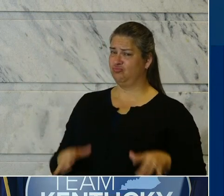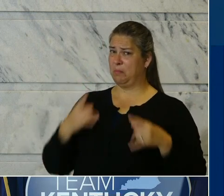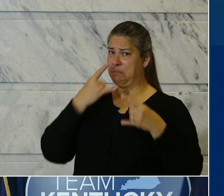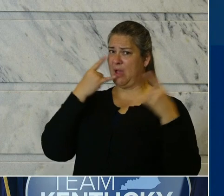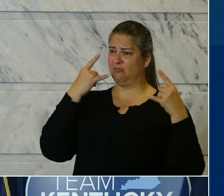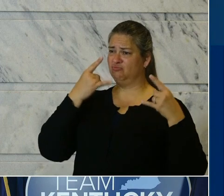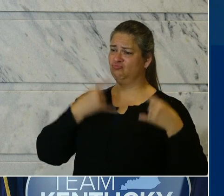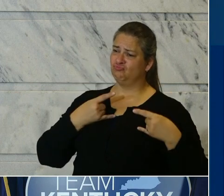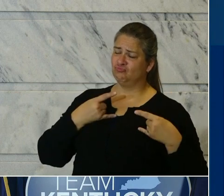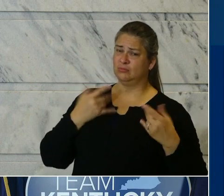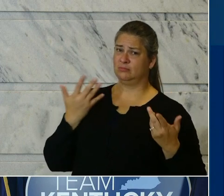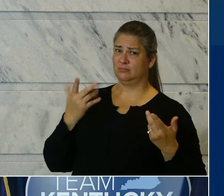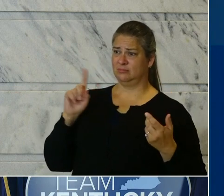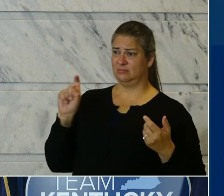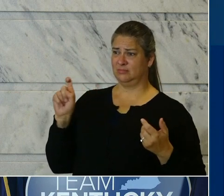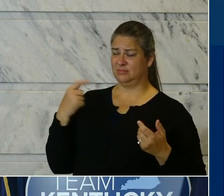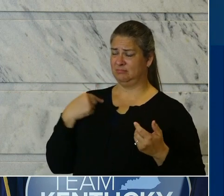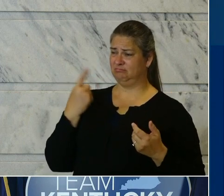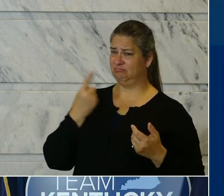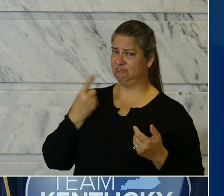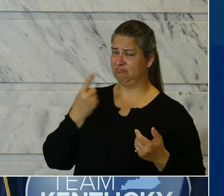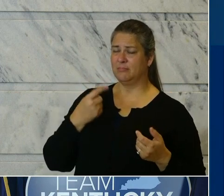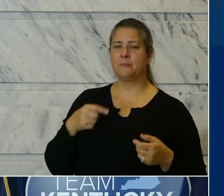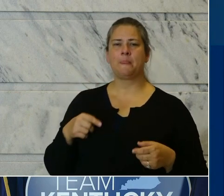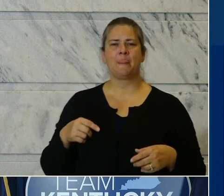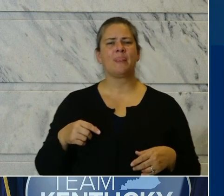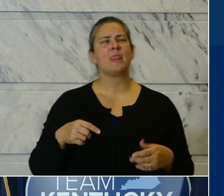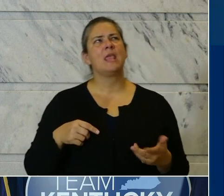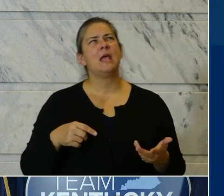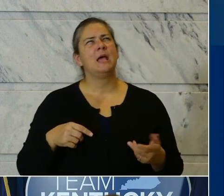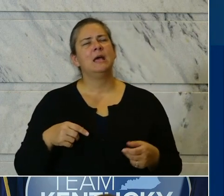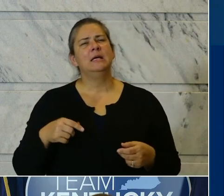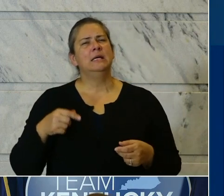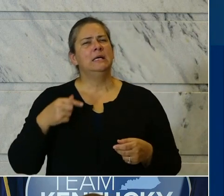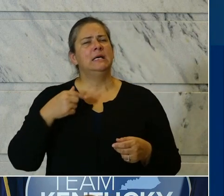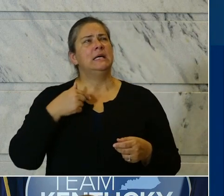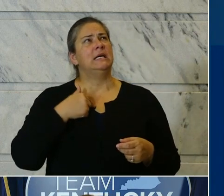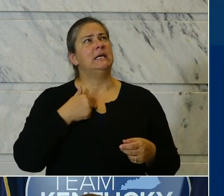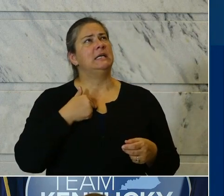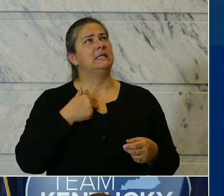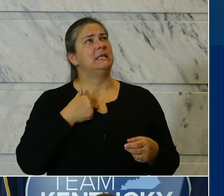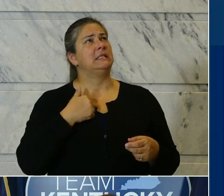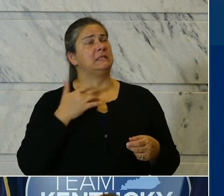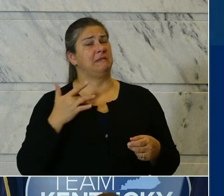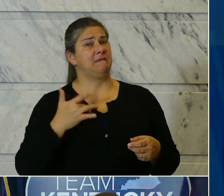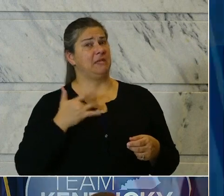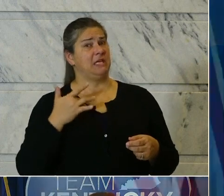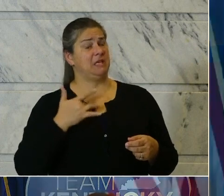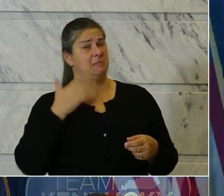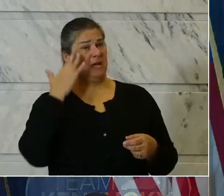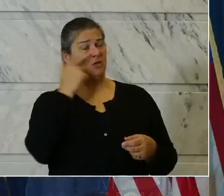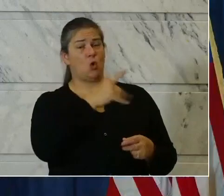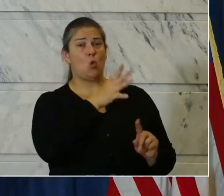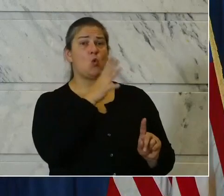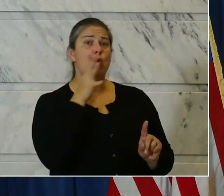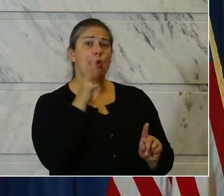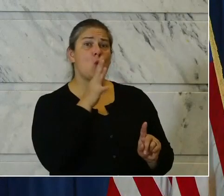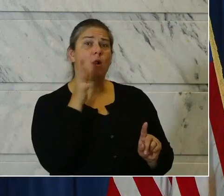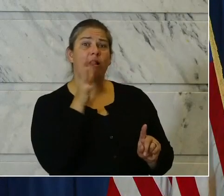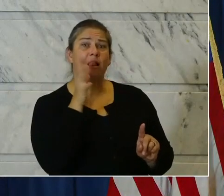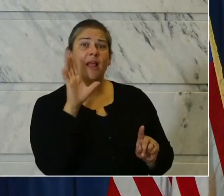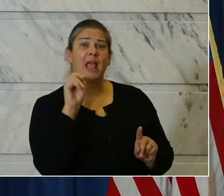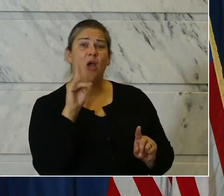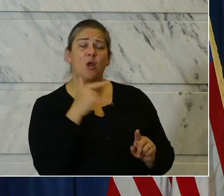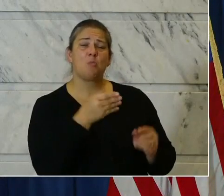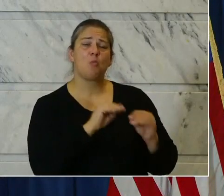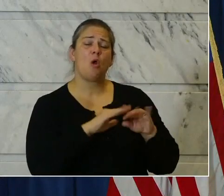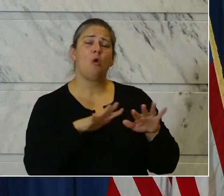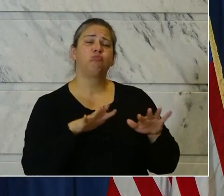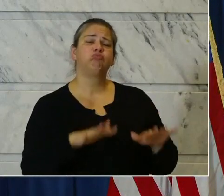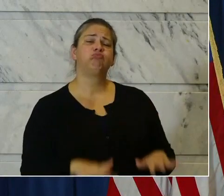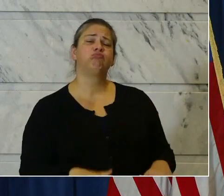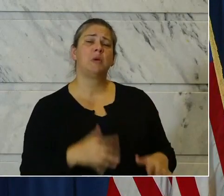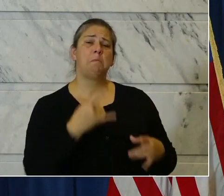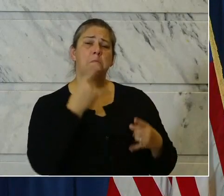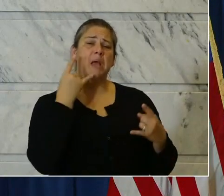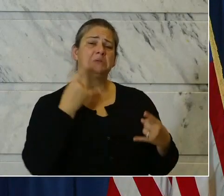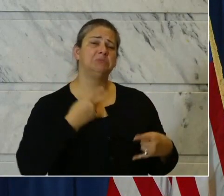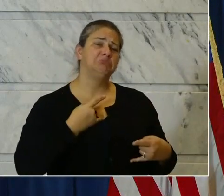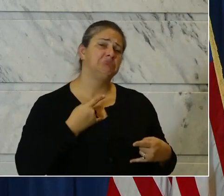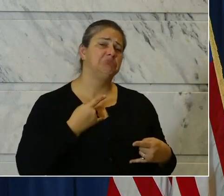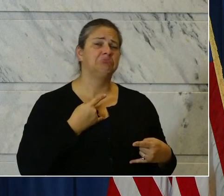MAP. HEY SO WHAT DO THINK IT